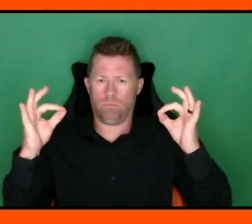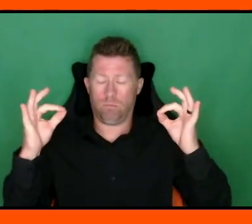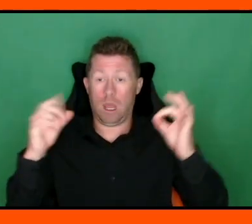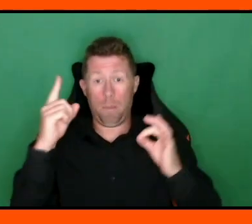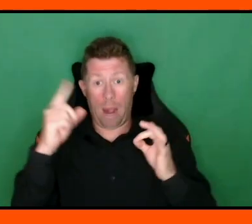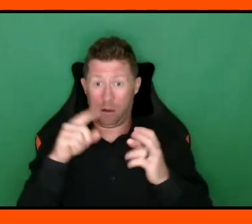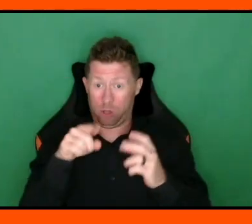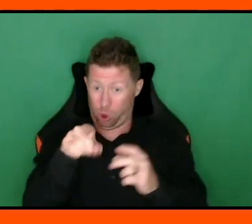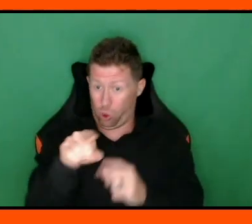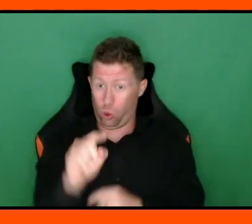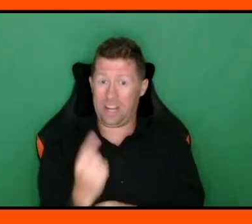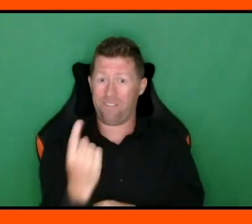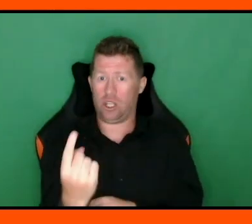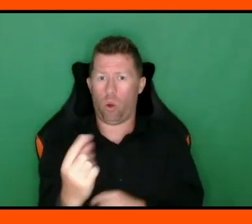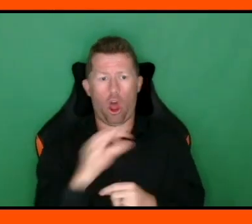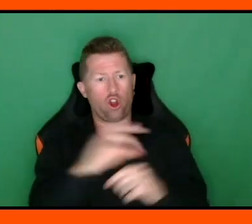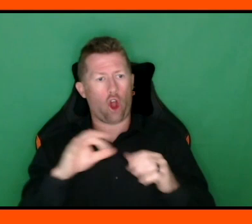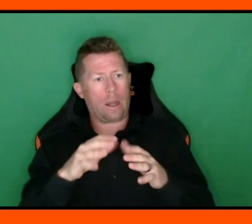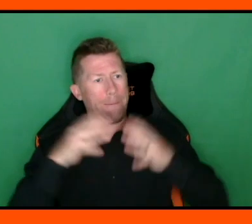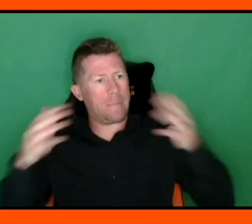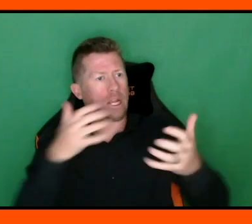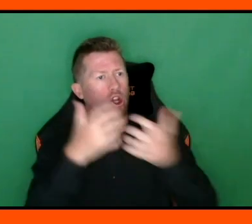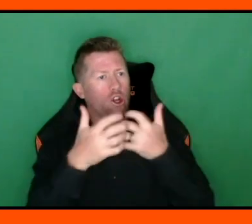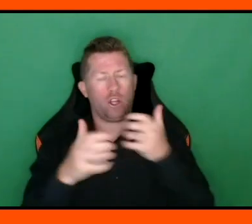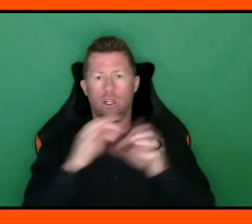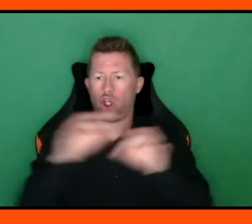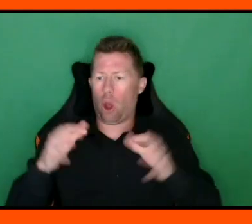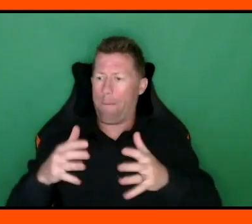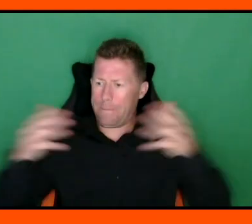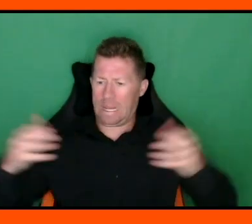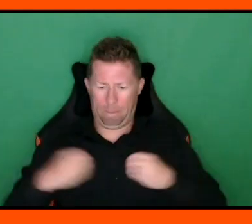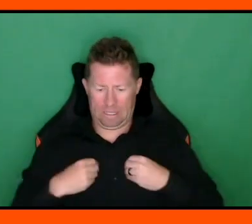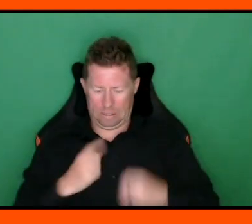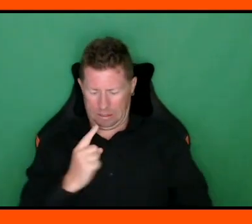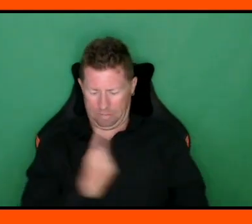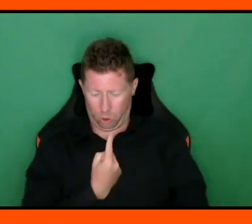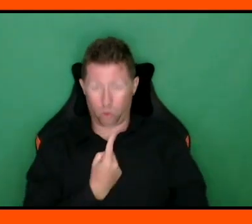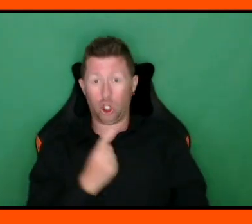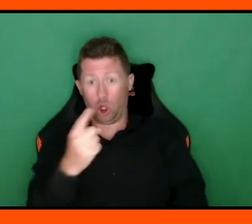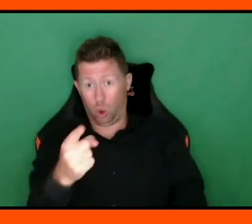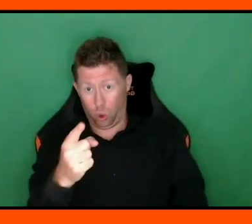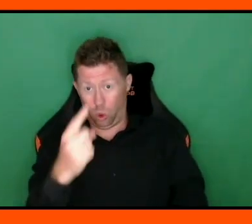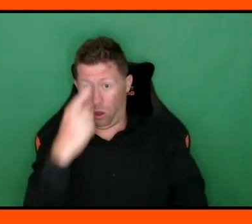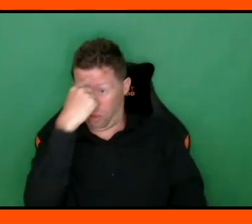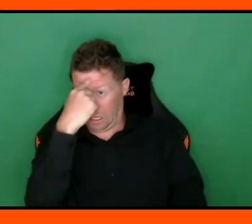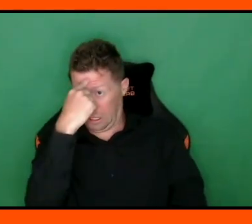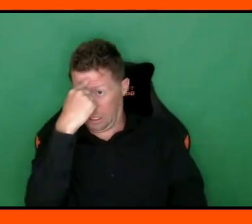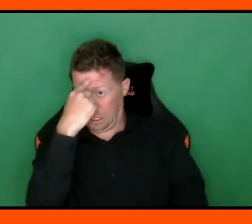what I’d encourage you to think about is what you’re proposing how that data might inform services,